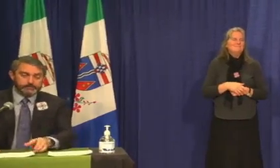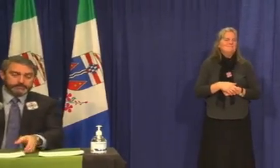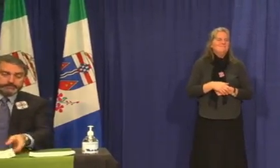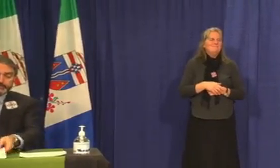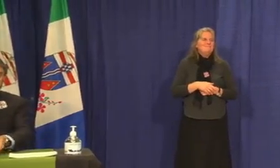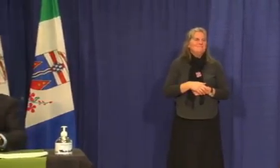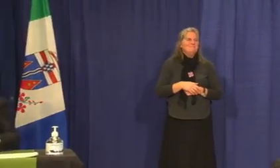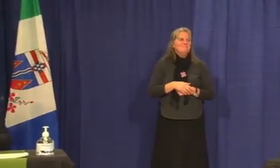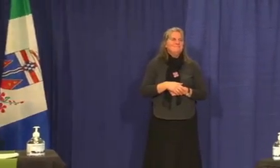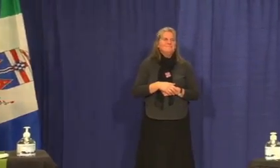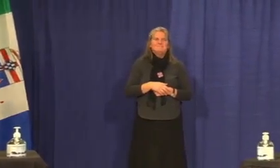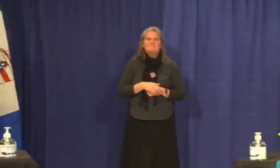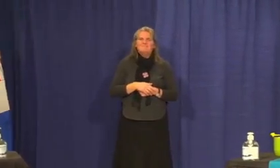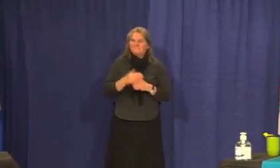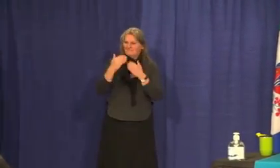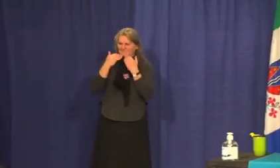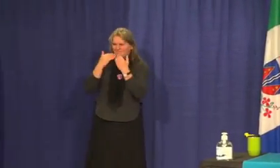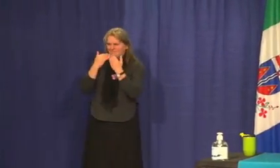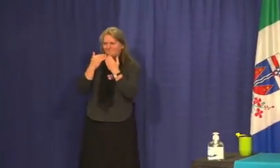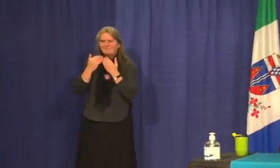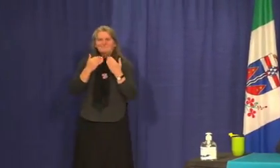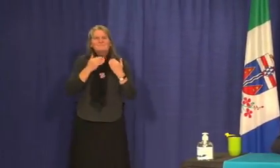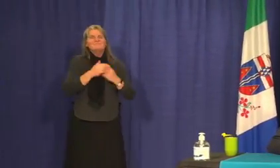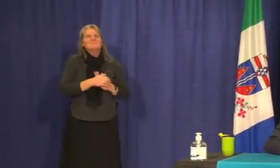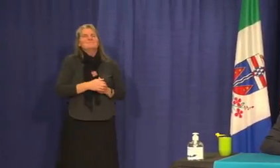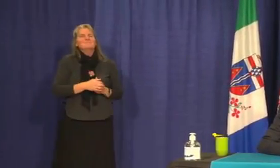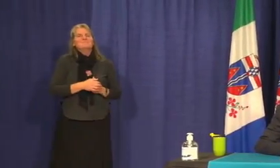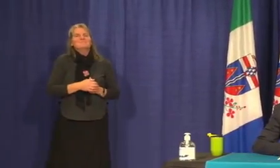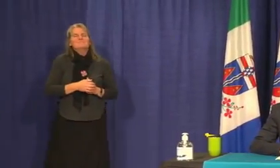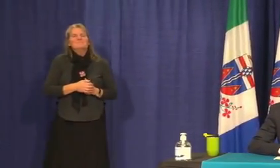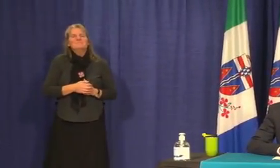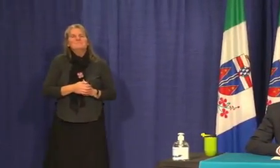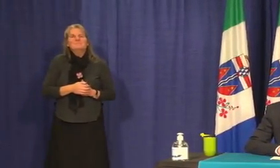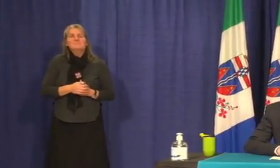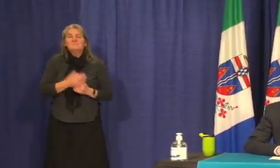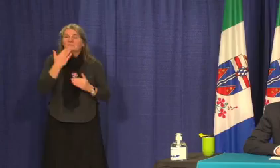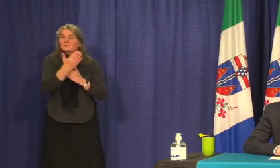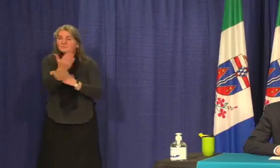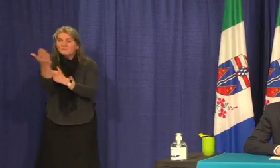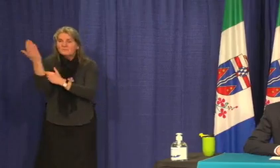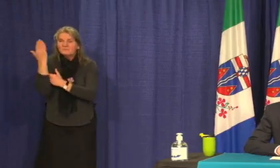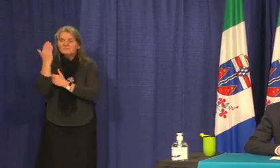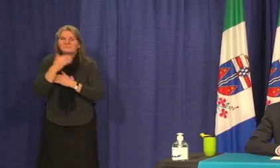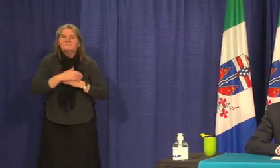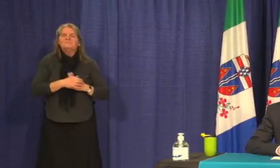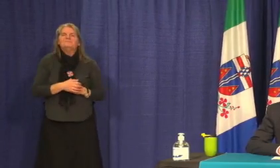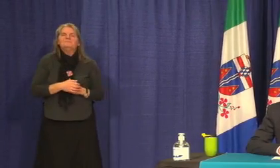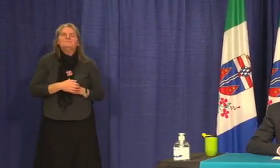Dr Hanley, to you. Thank you, Mr premier.